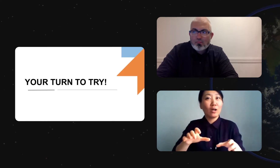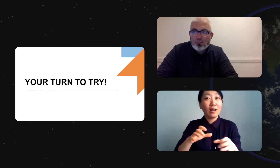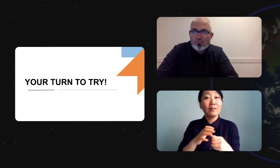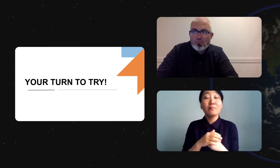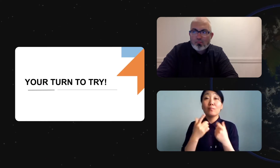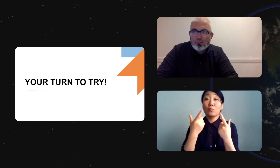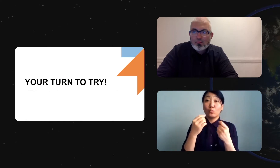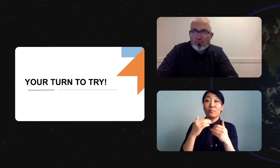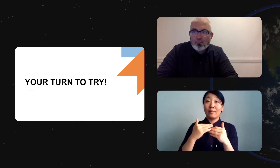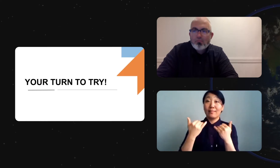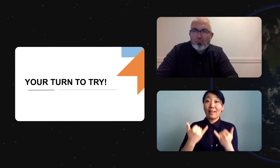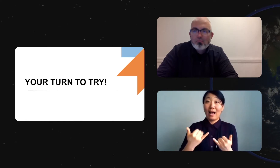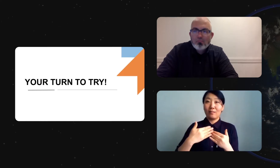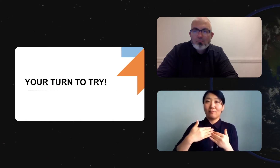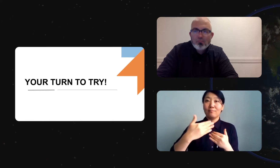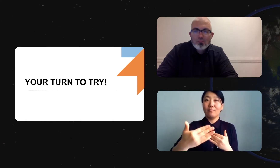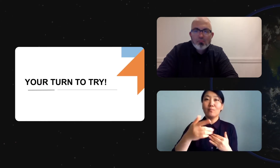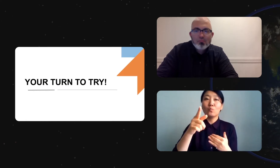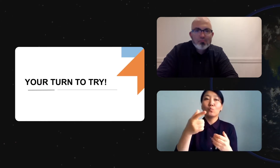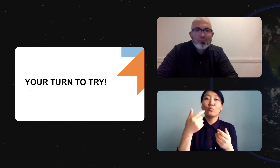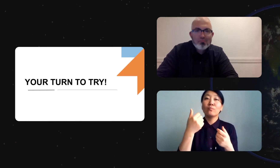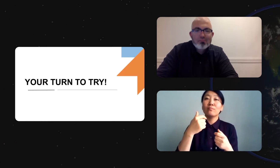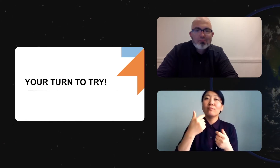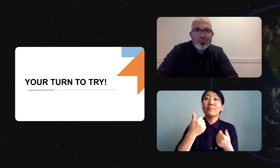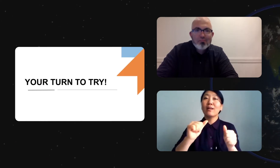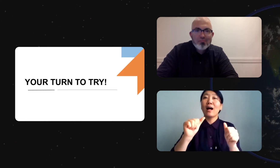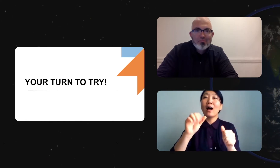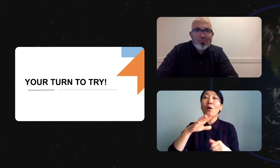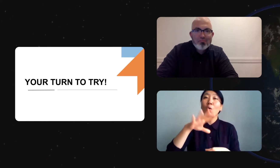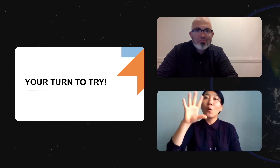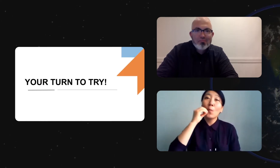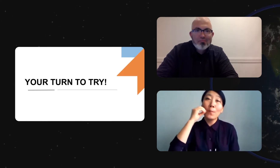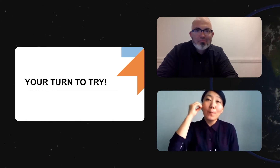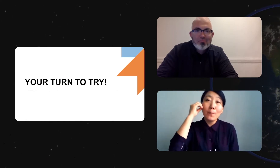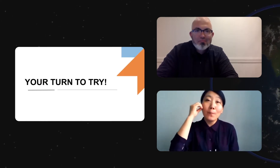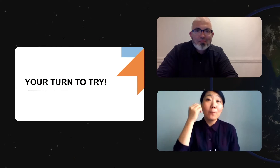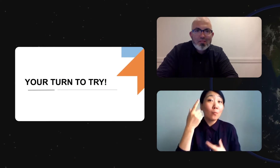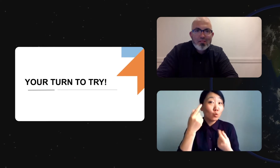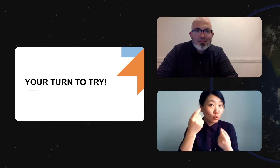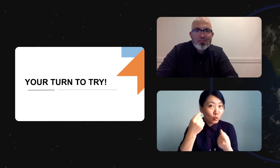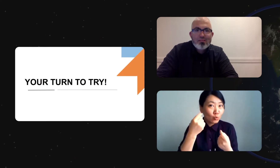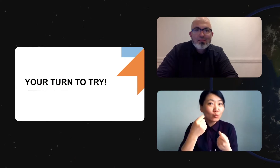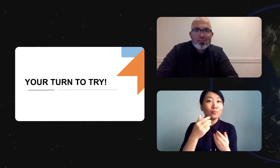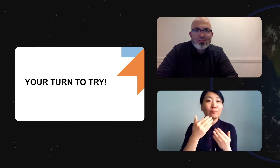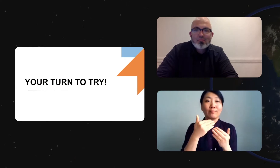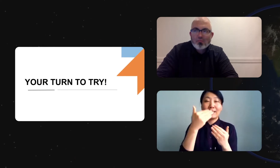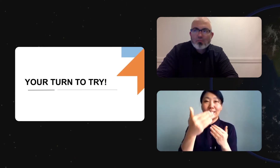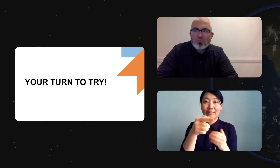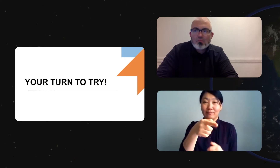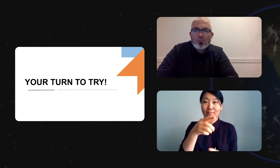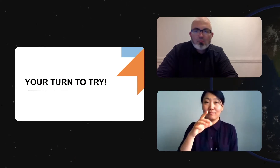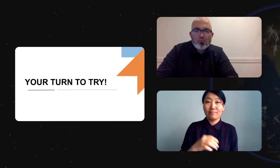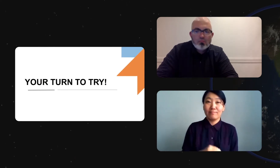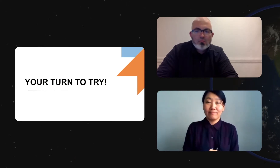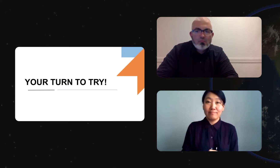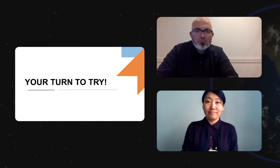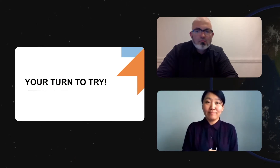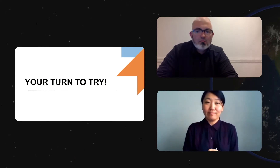Now I'll give you a chance to play with this at home.